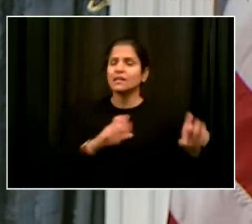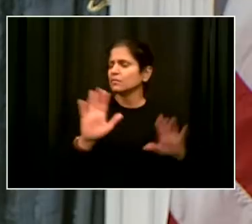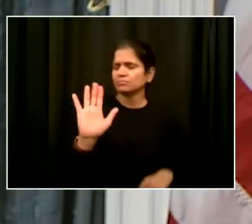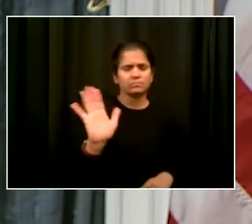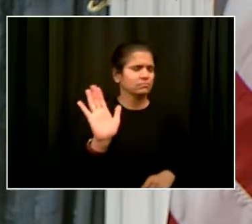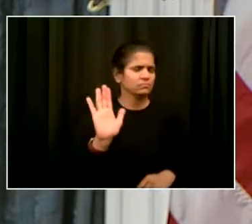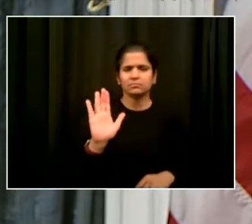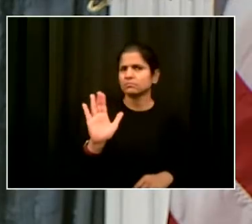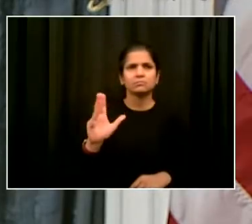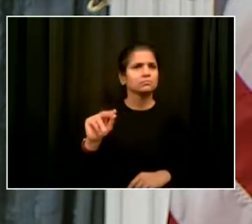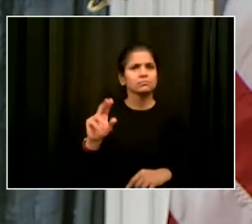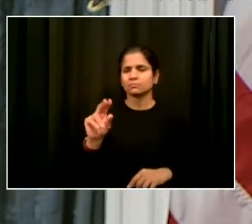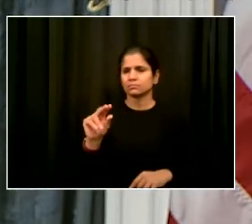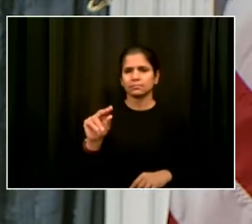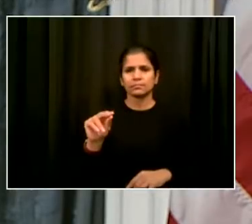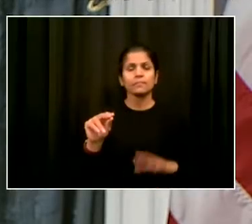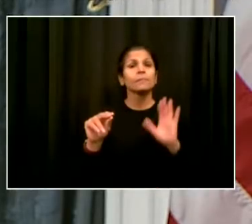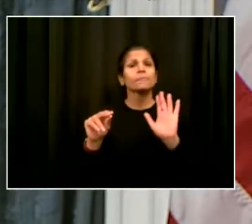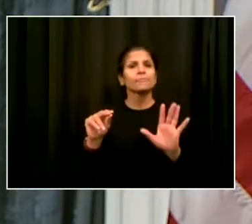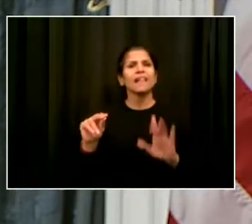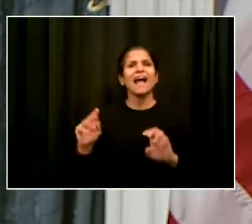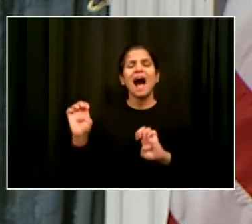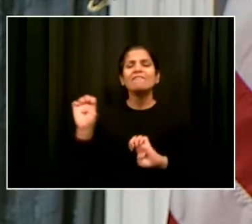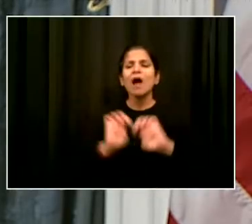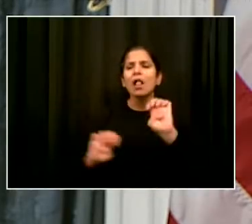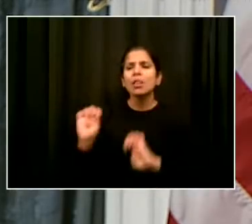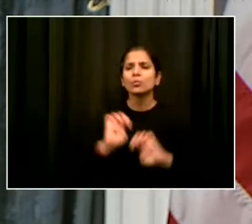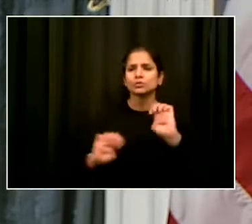TALKING ABOUT TESTING, TESTING IN THE MOST TRADITIONAL SENSE